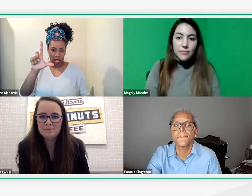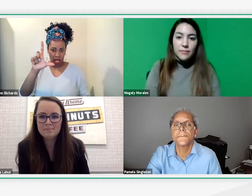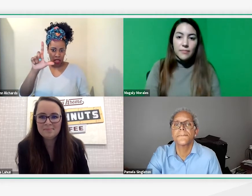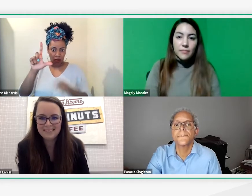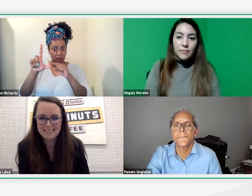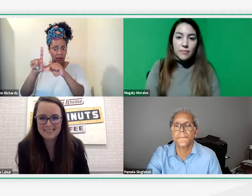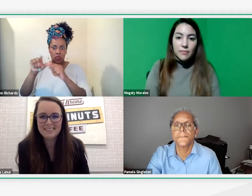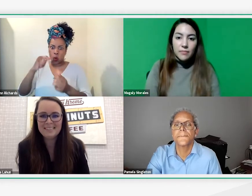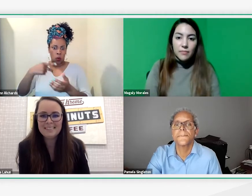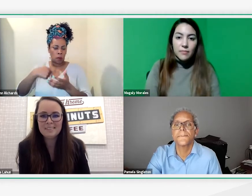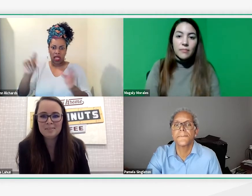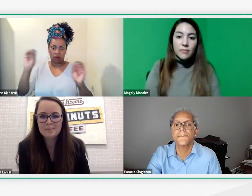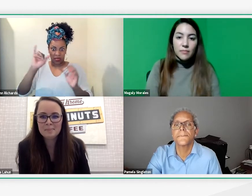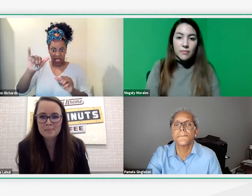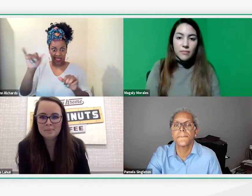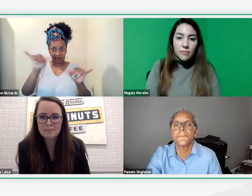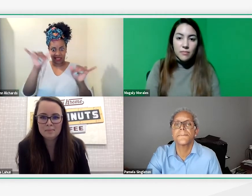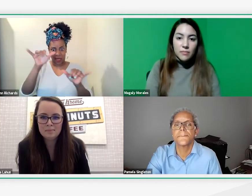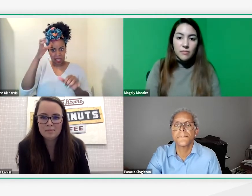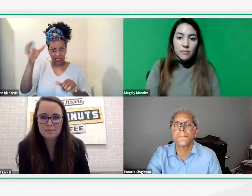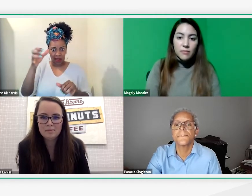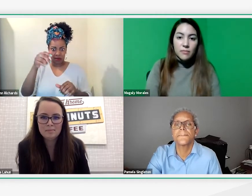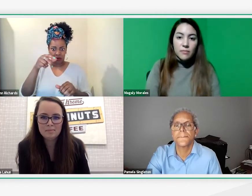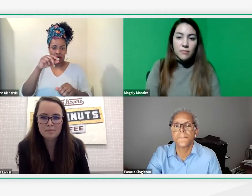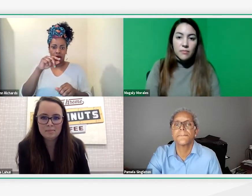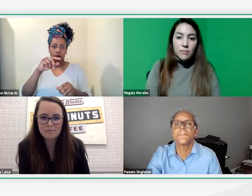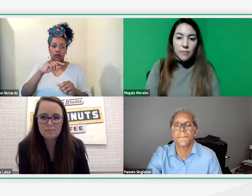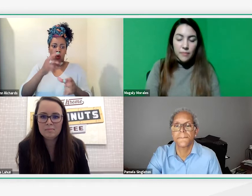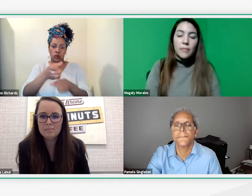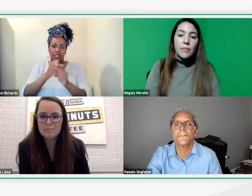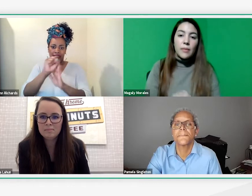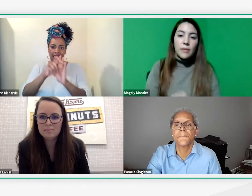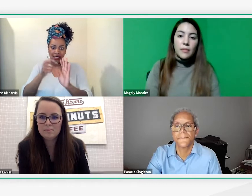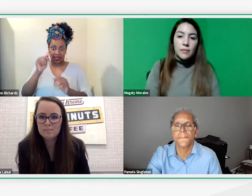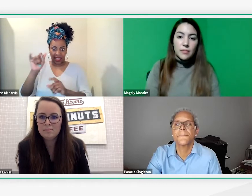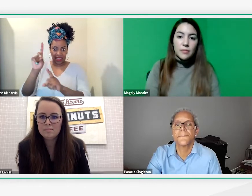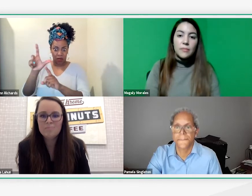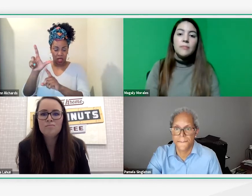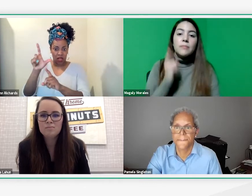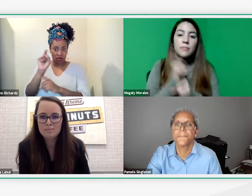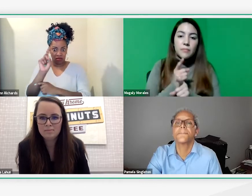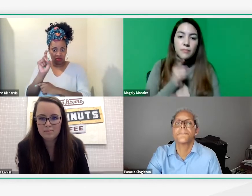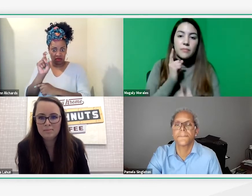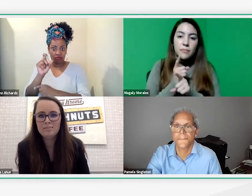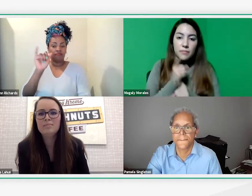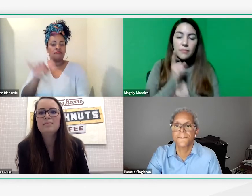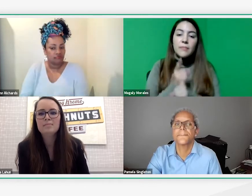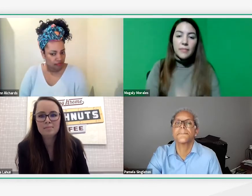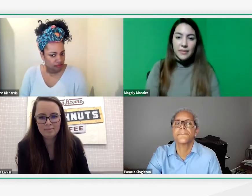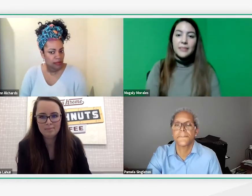for example, in Illinois, we don't have the concept of state tax,